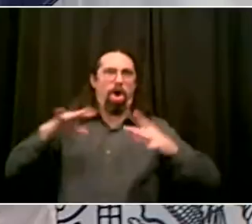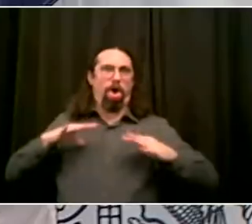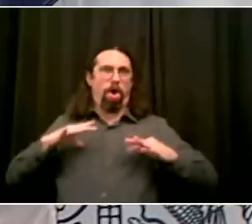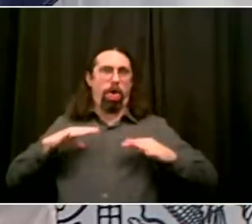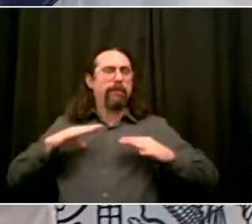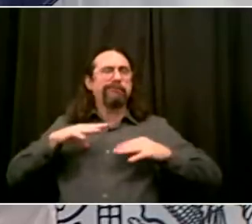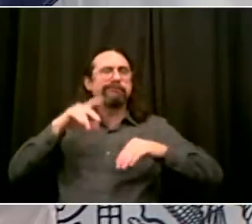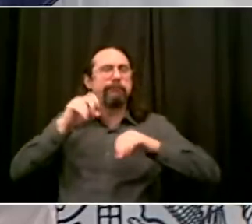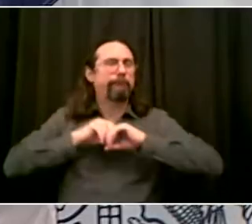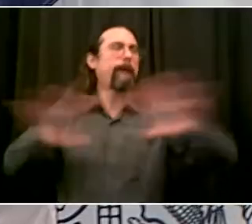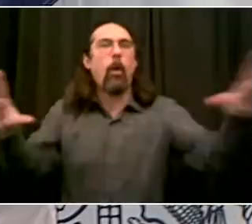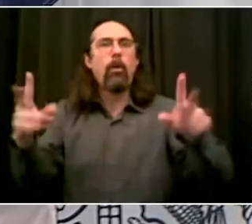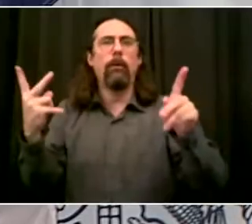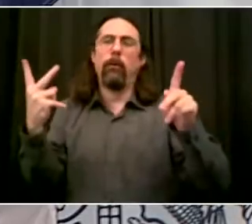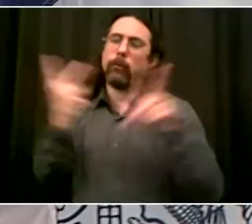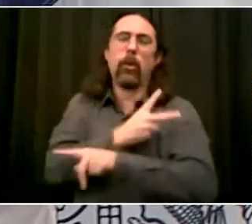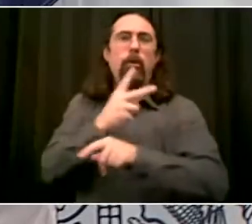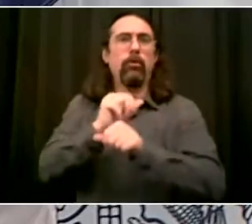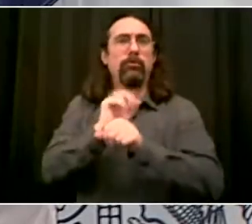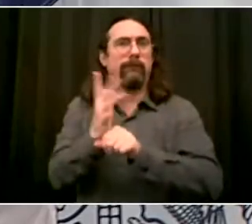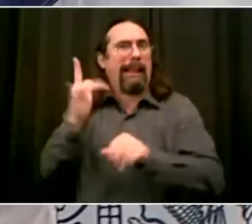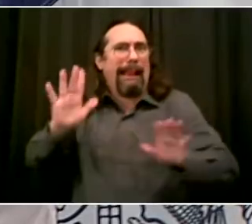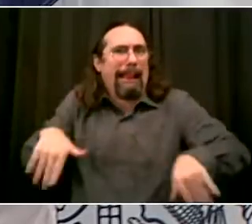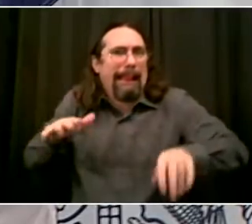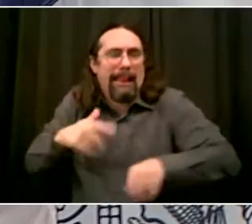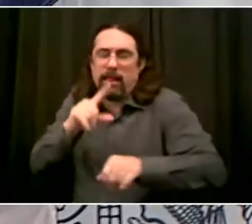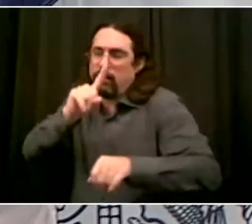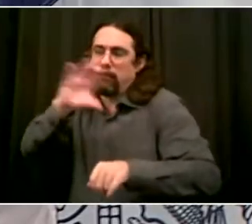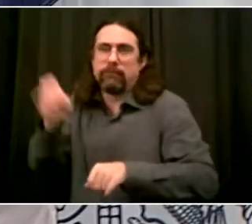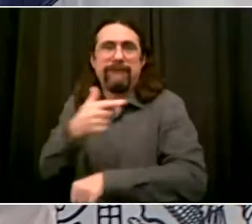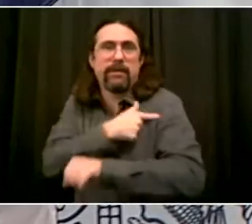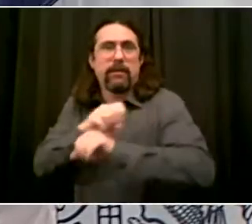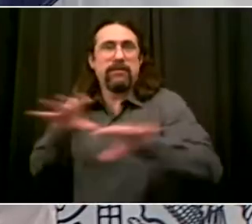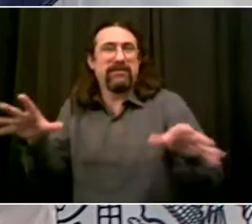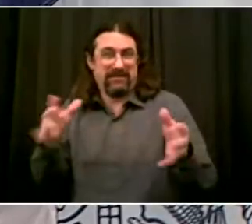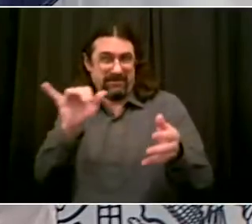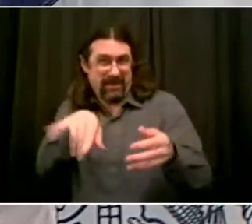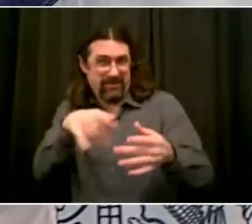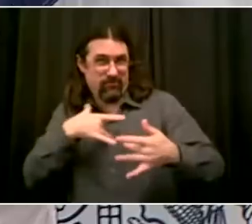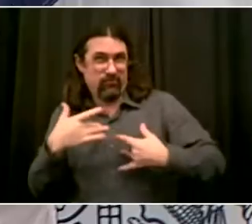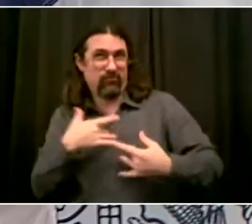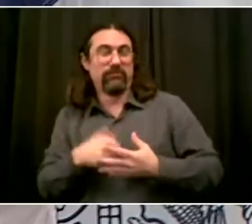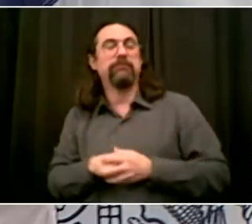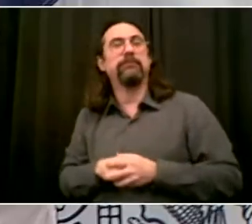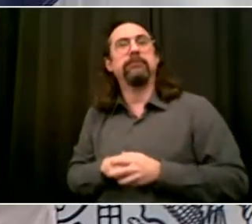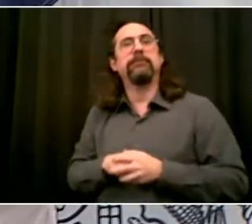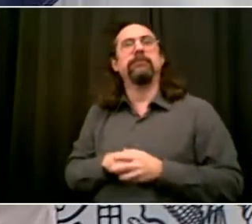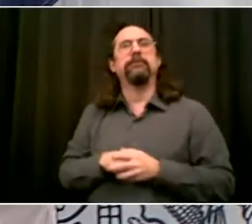FIRST OF ALL, I FIRMLY Y BELIEEE V THTHE WAY YOU